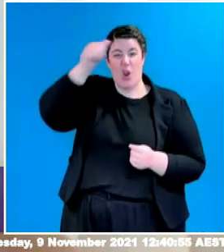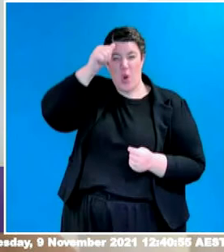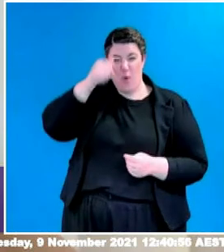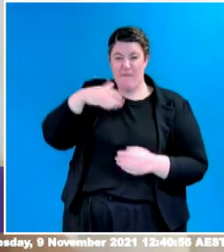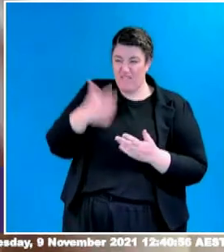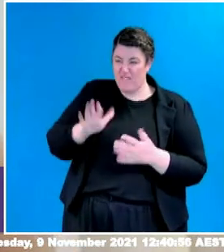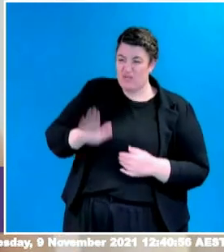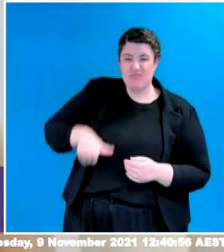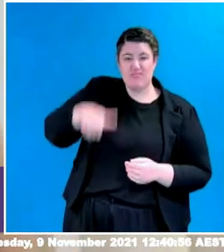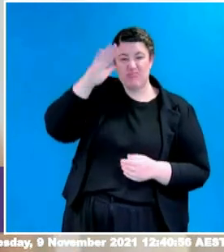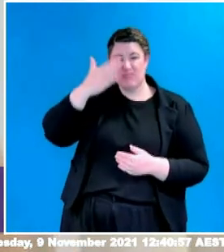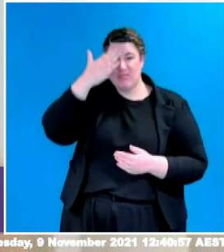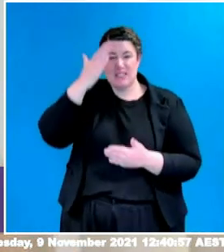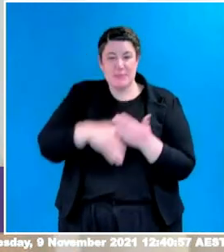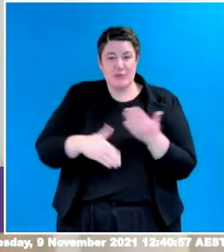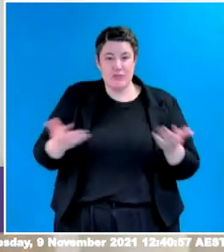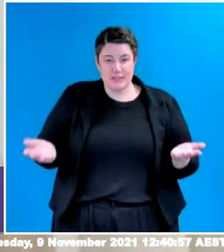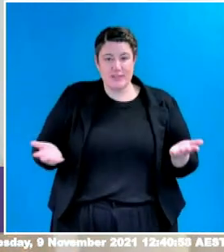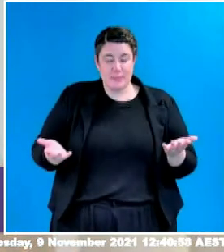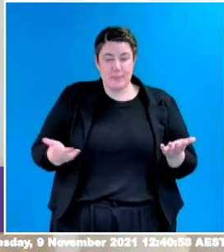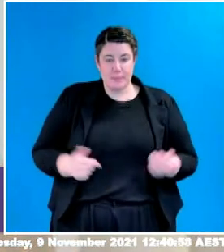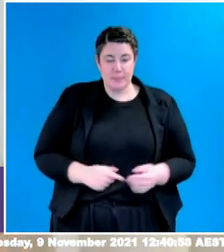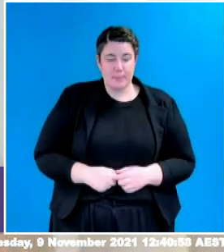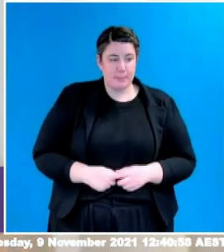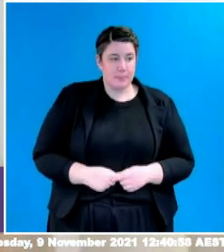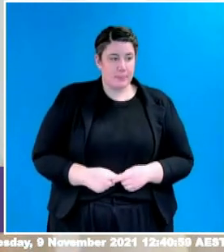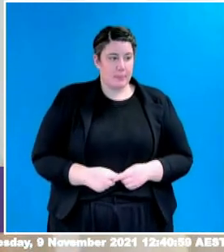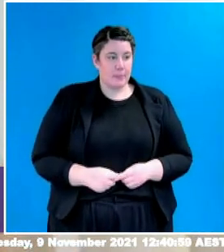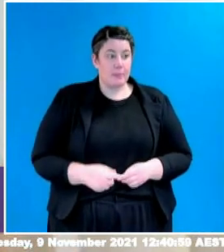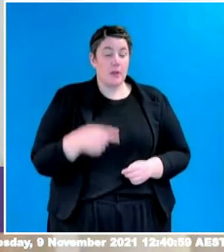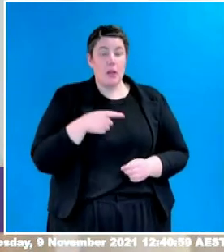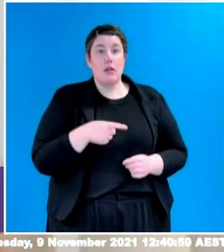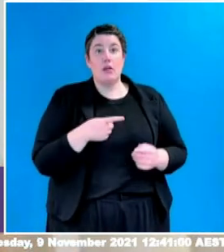Are there models that, from an Australian perspective or for the